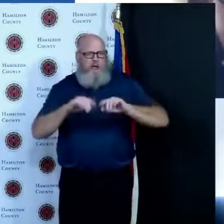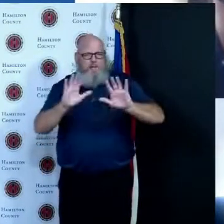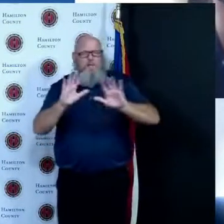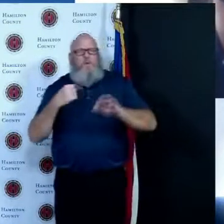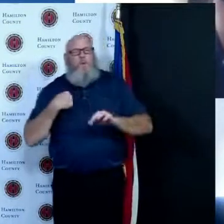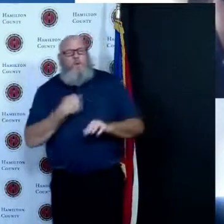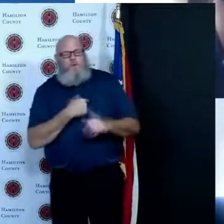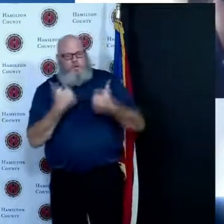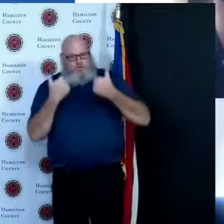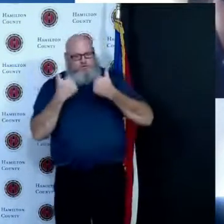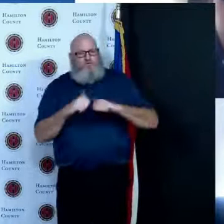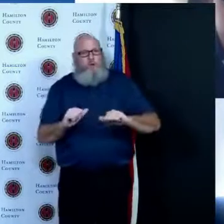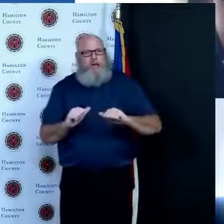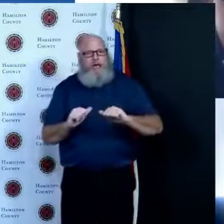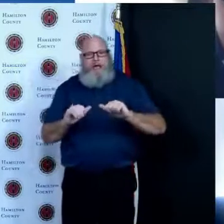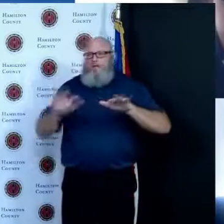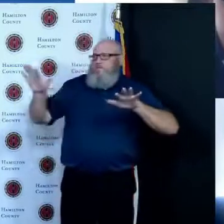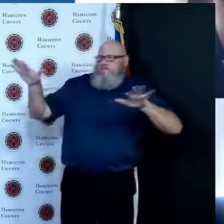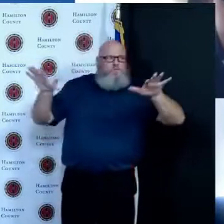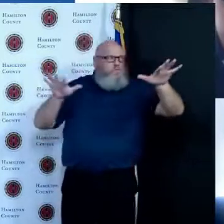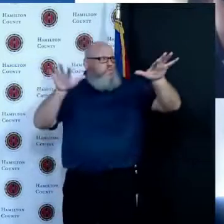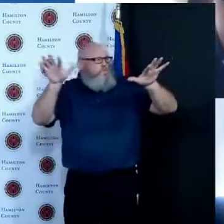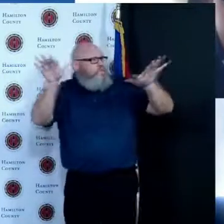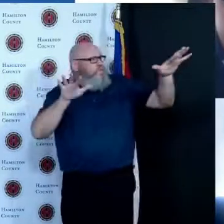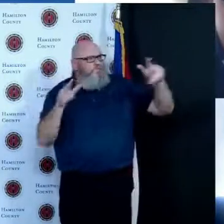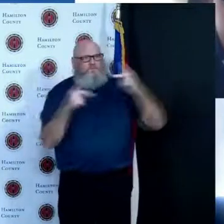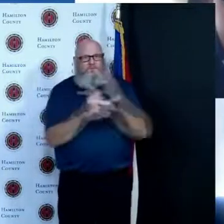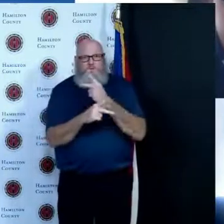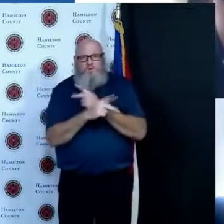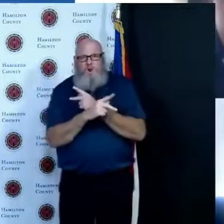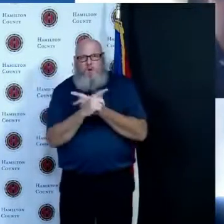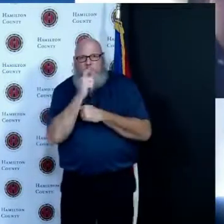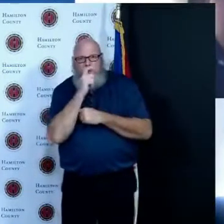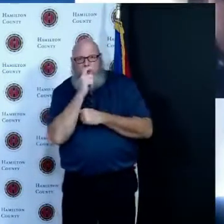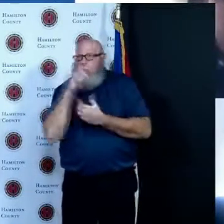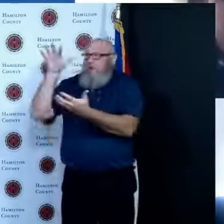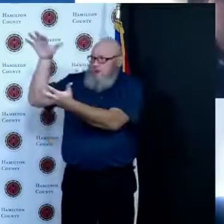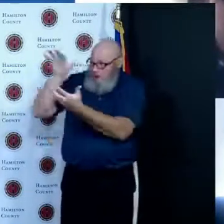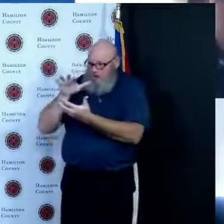state is so diverse so in Hamilton County we're trying to keep up and do our best with the